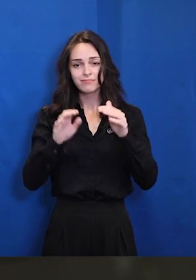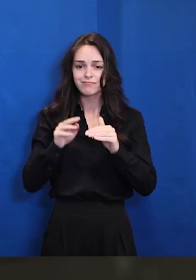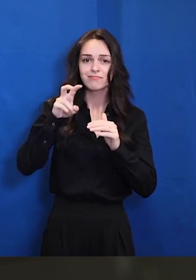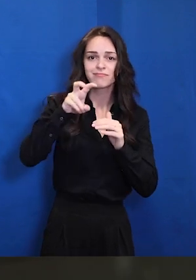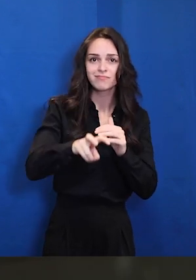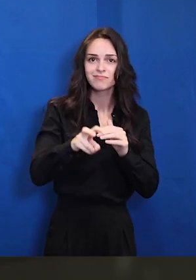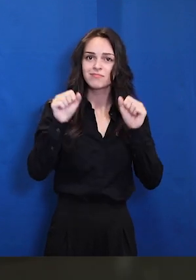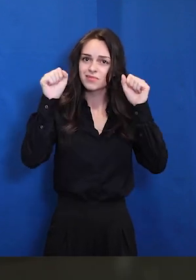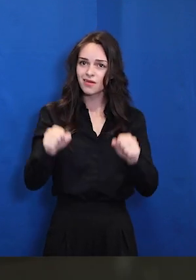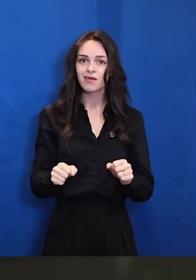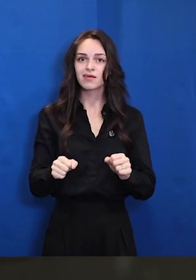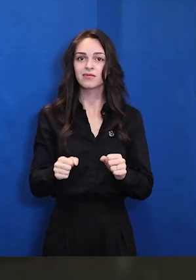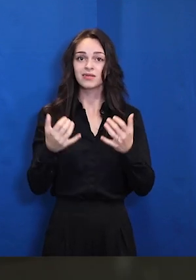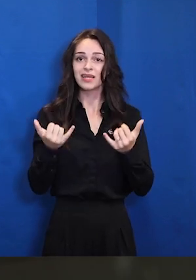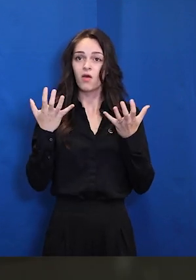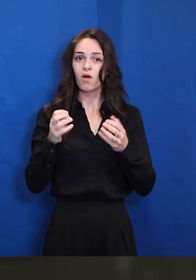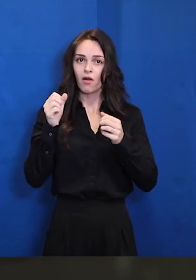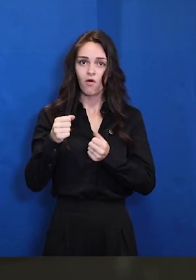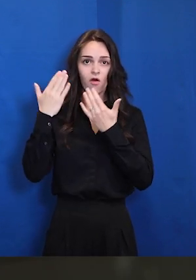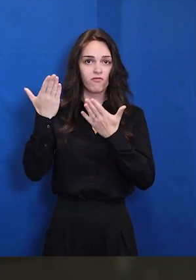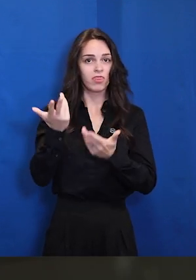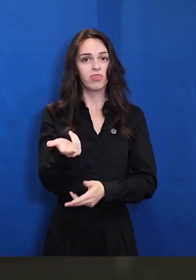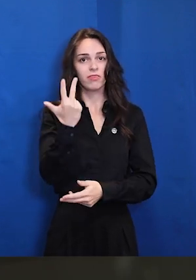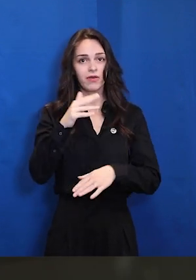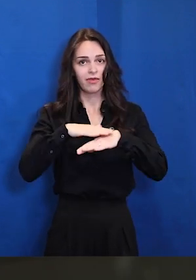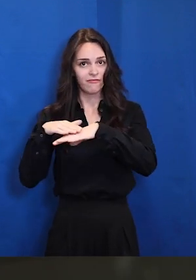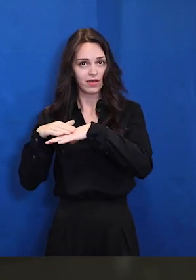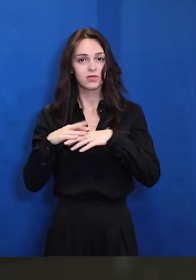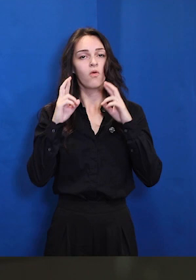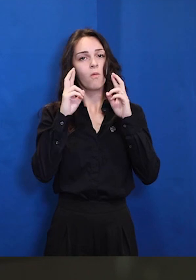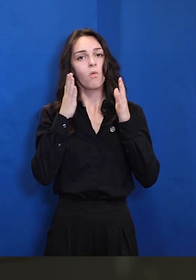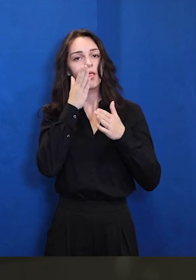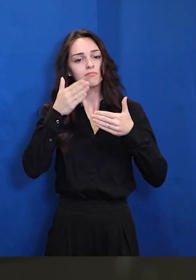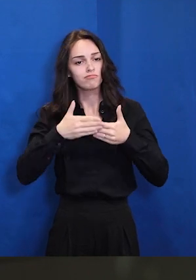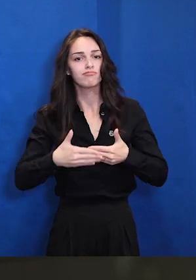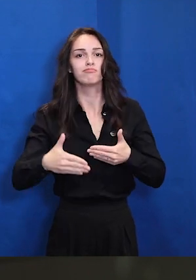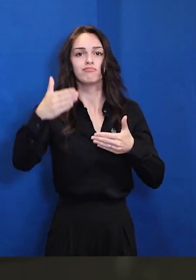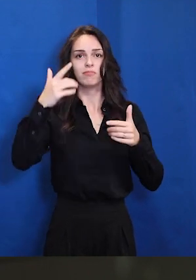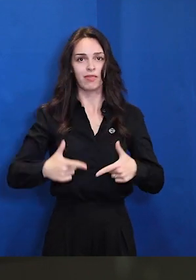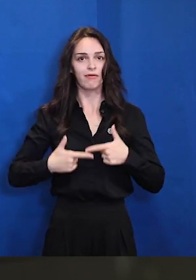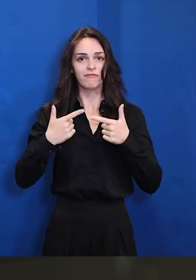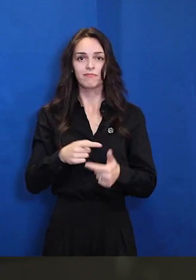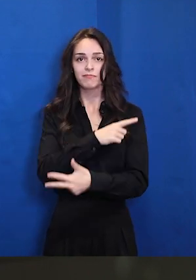Today I want to offer you three key pieces of advice that will hopefully serve you well on your journey.